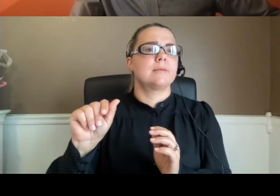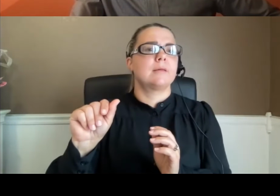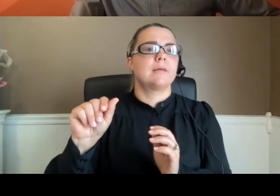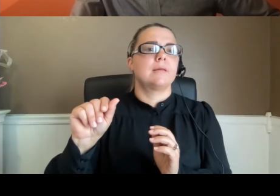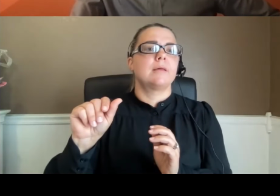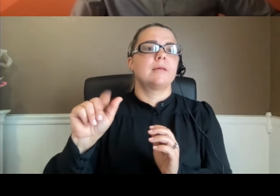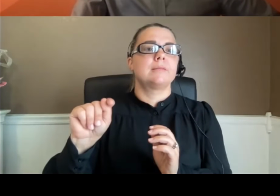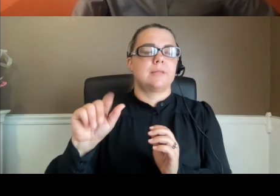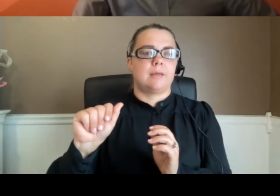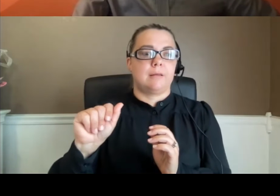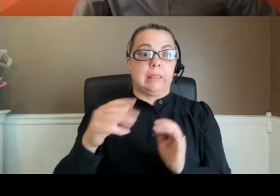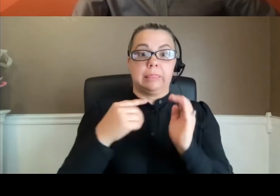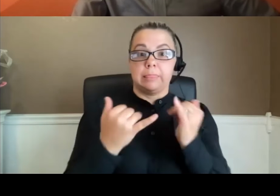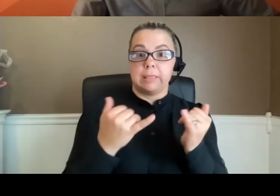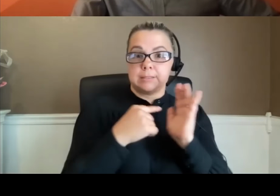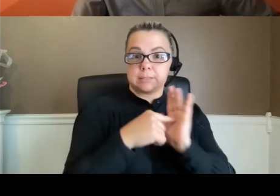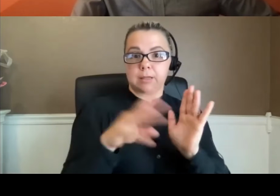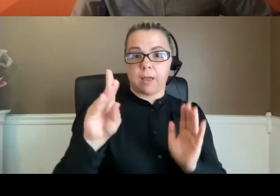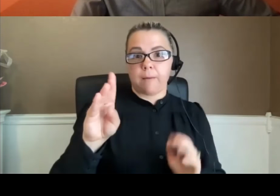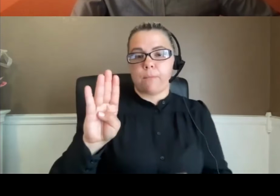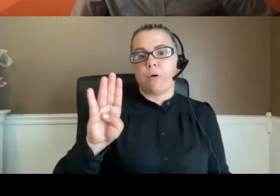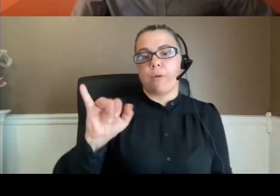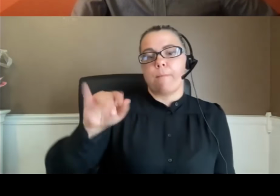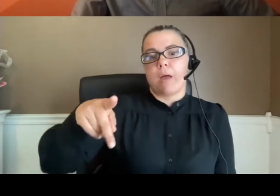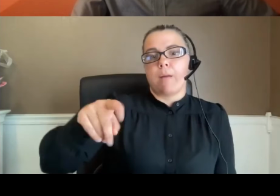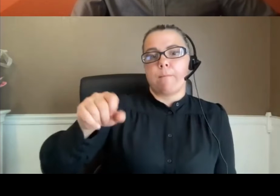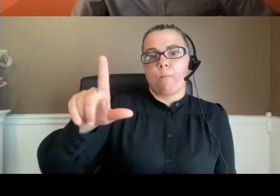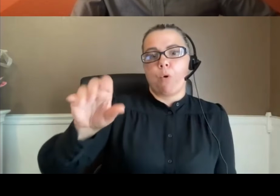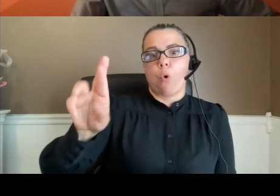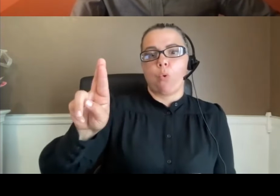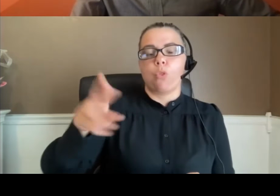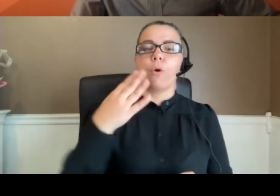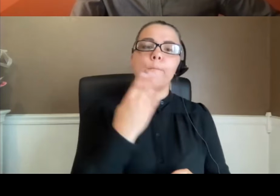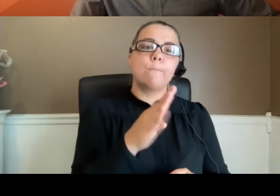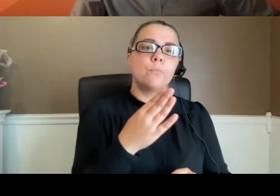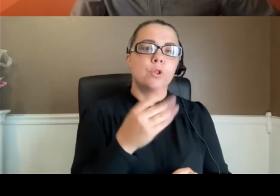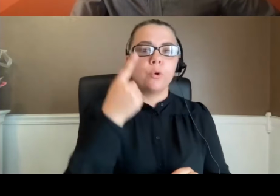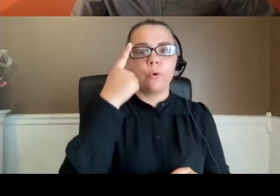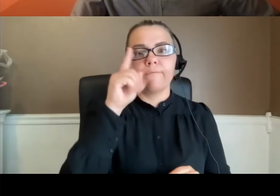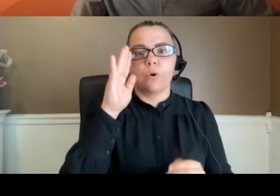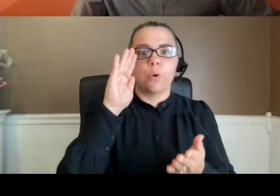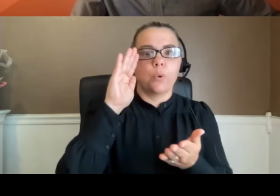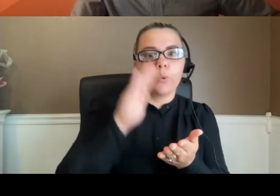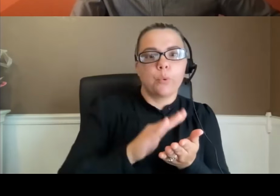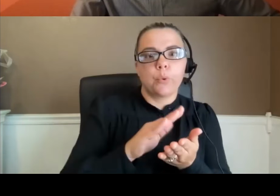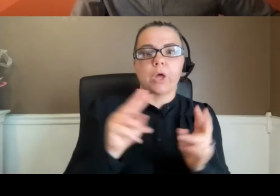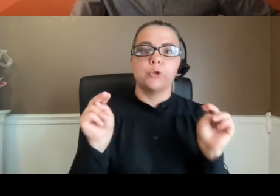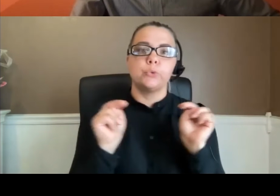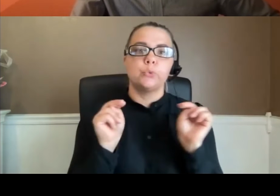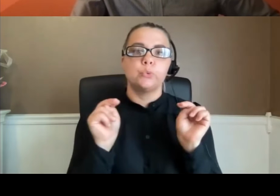where it shows blue for very, very low rates, a neutral color, in this case white or kind